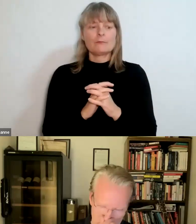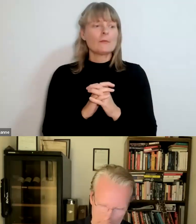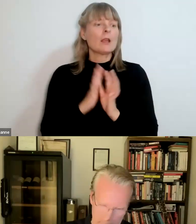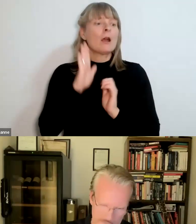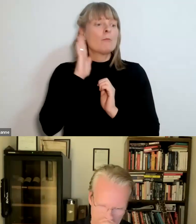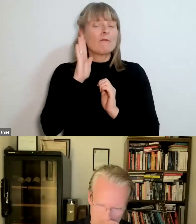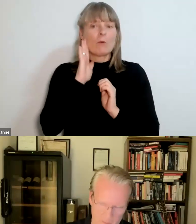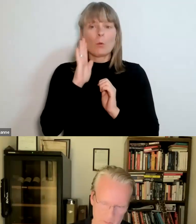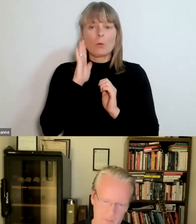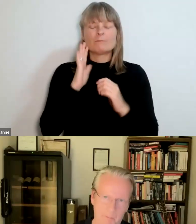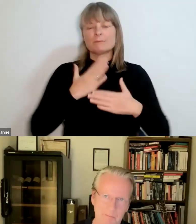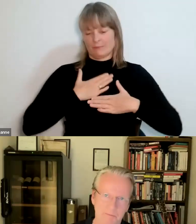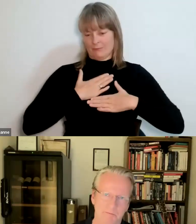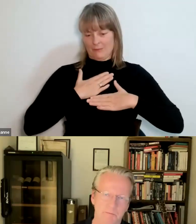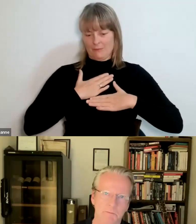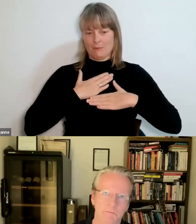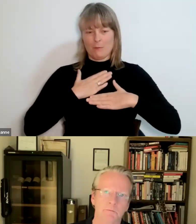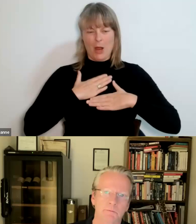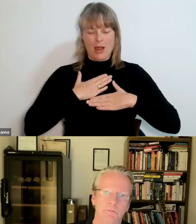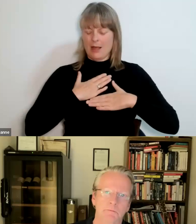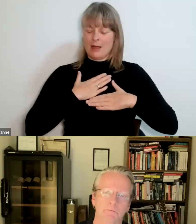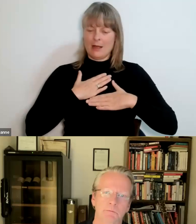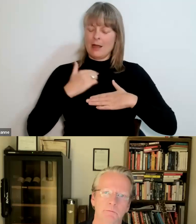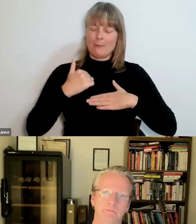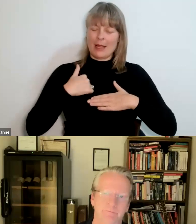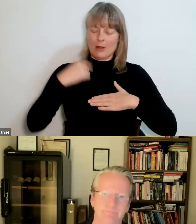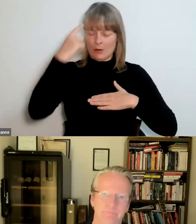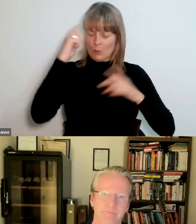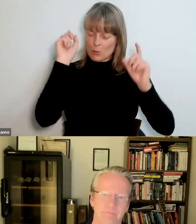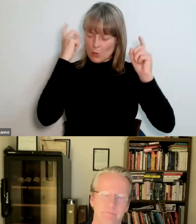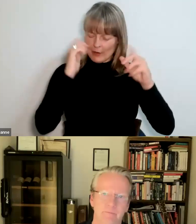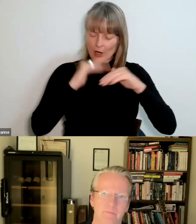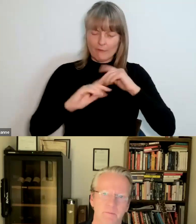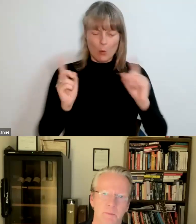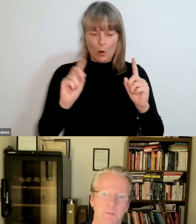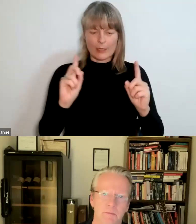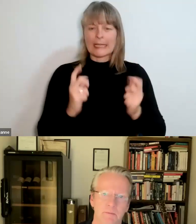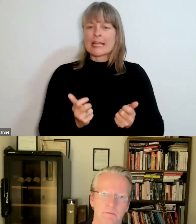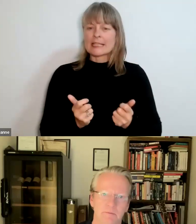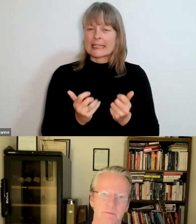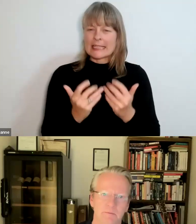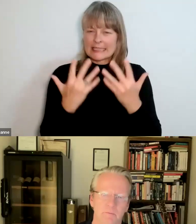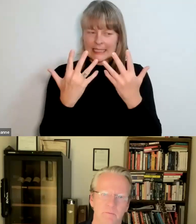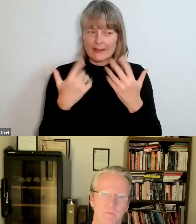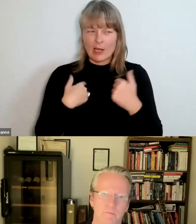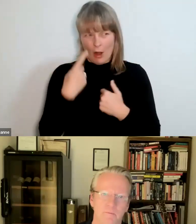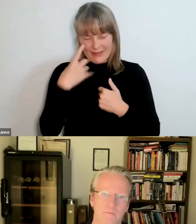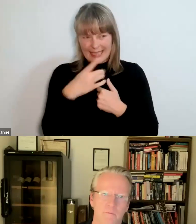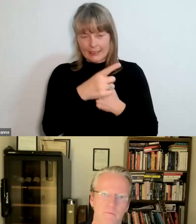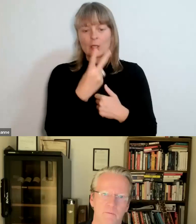new. So, before we move to the audience question , there is one